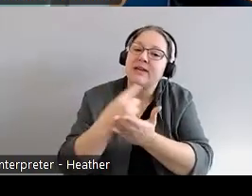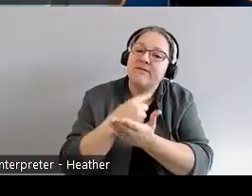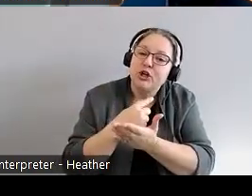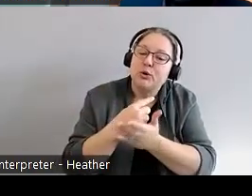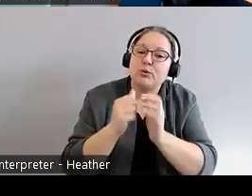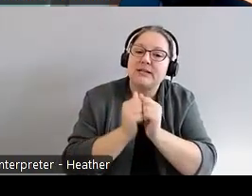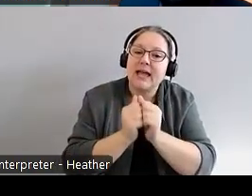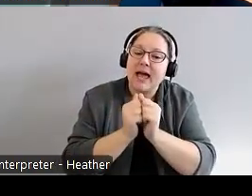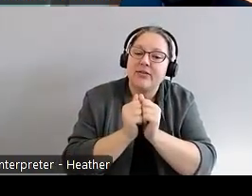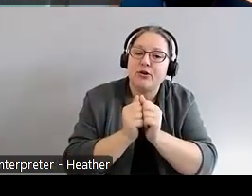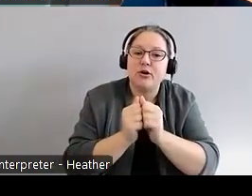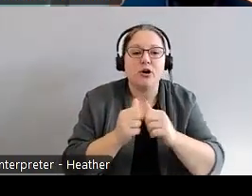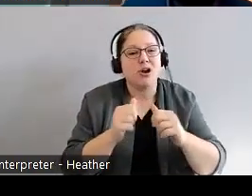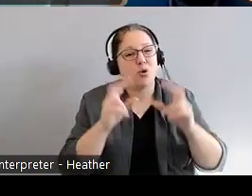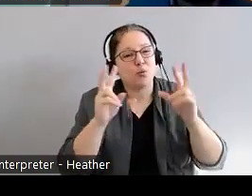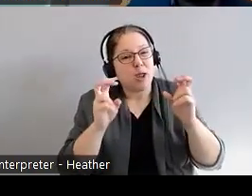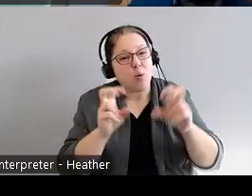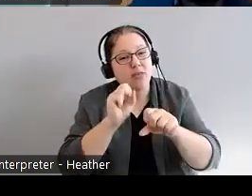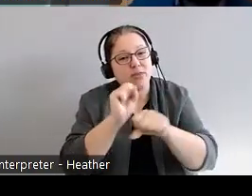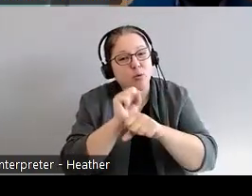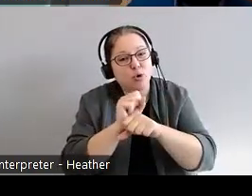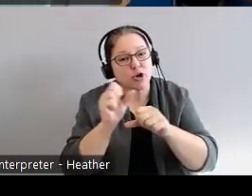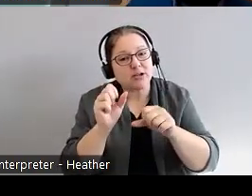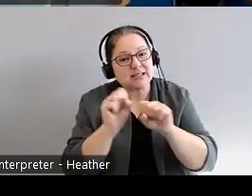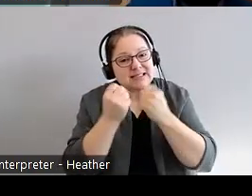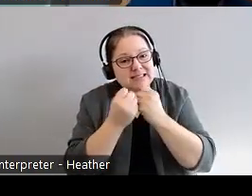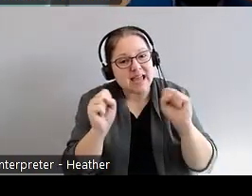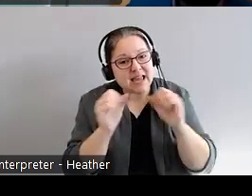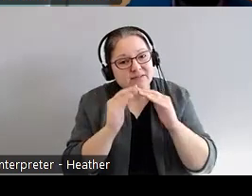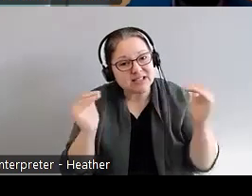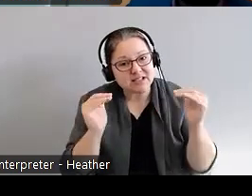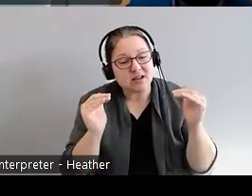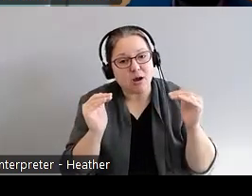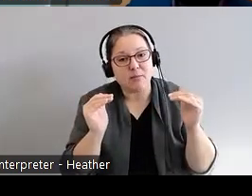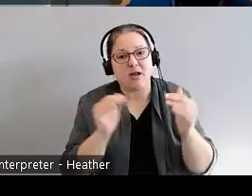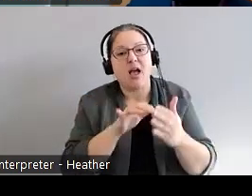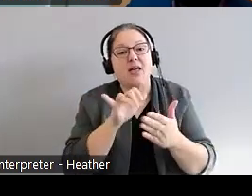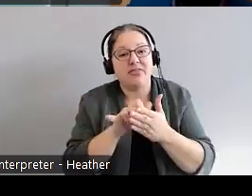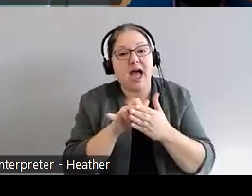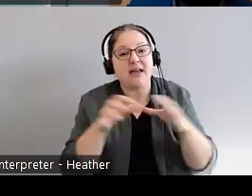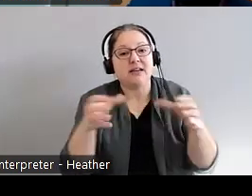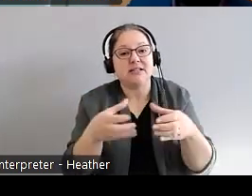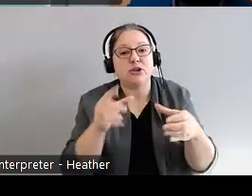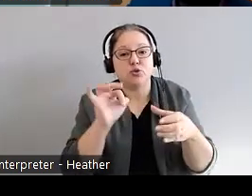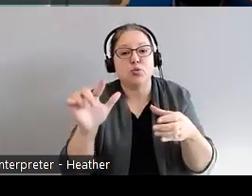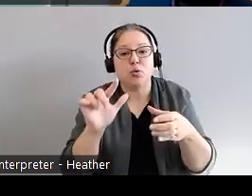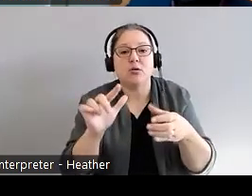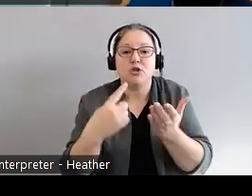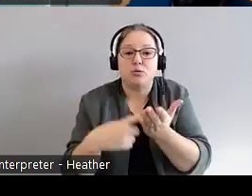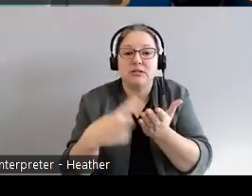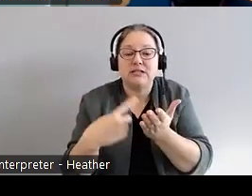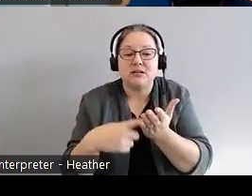um work safe. The work safe system is um uh like an event review tool um that was created for our